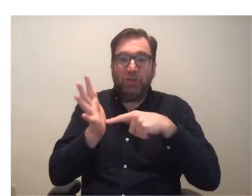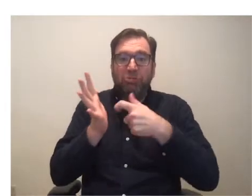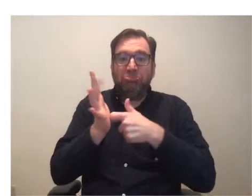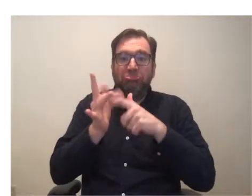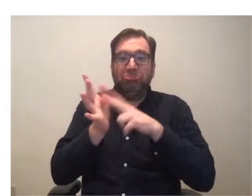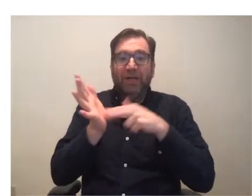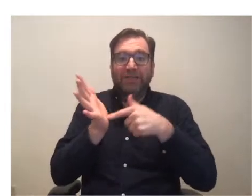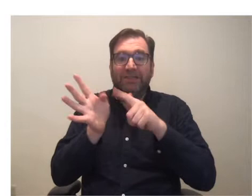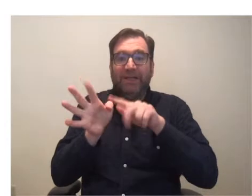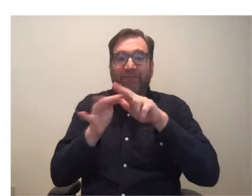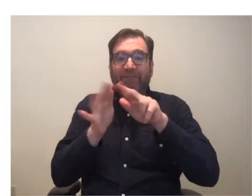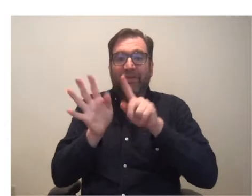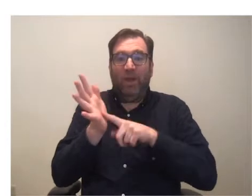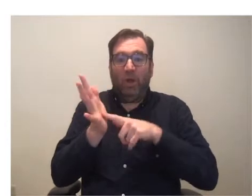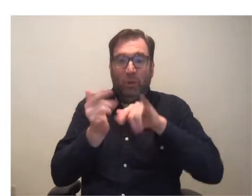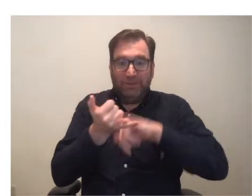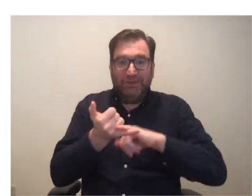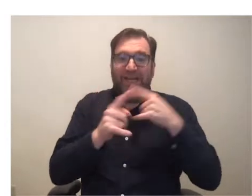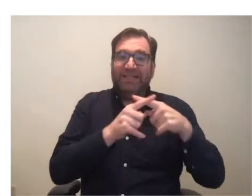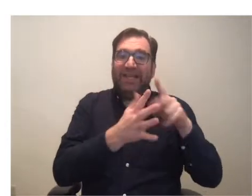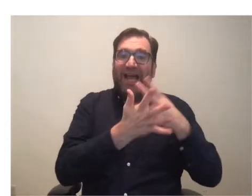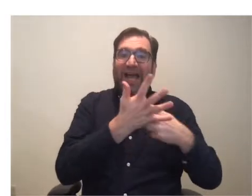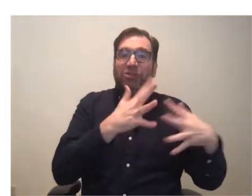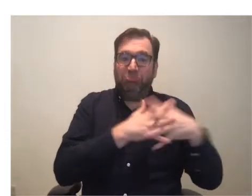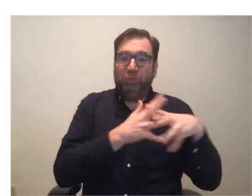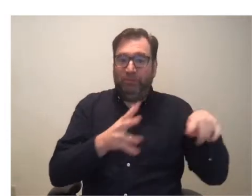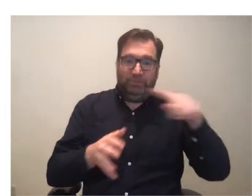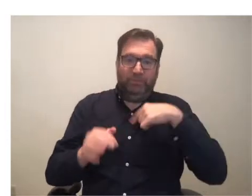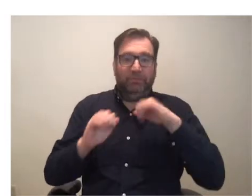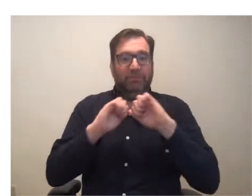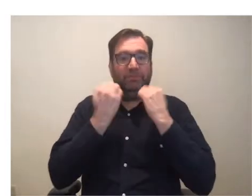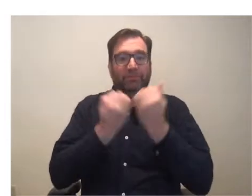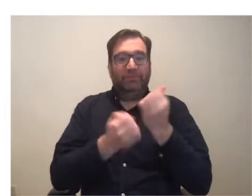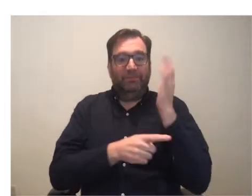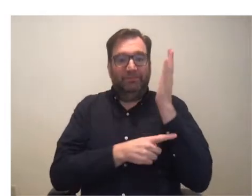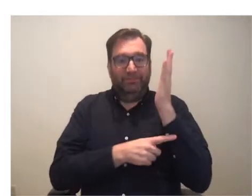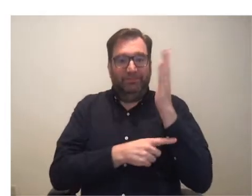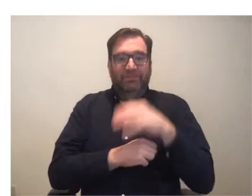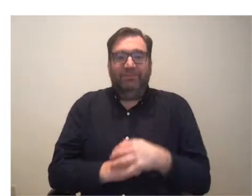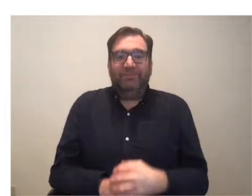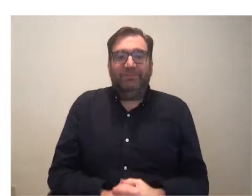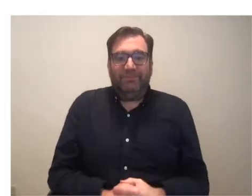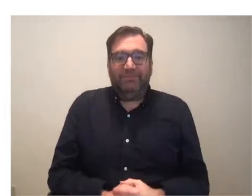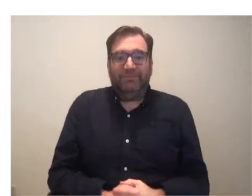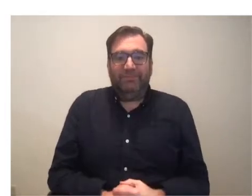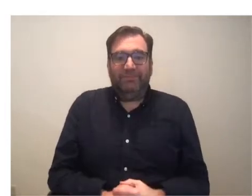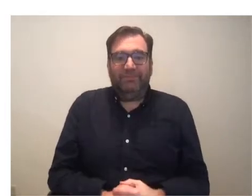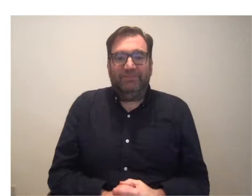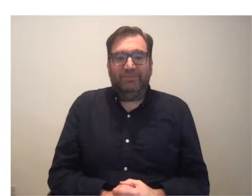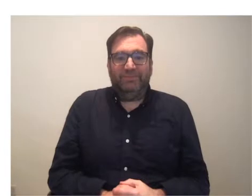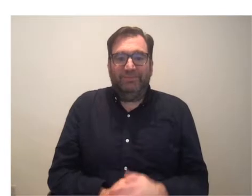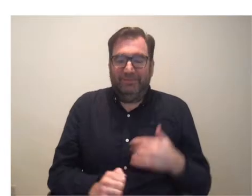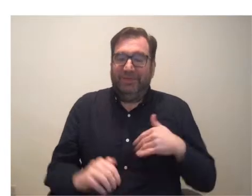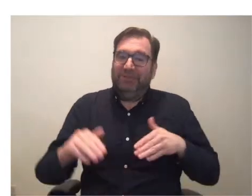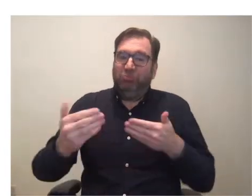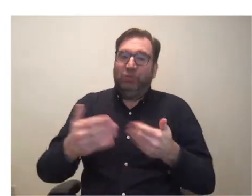Gül Varol, Samuel Albanie, Triantafyllos Afouras, and Andrew Zisserman.